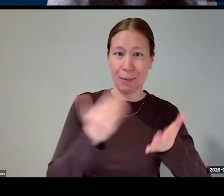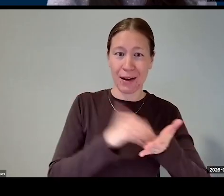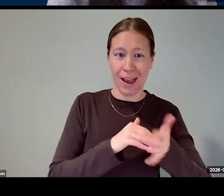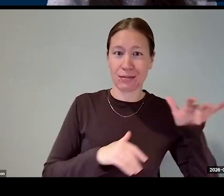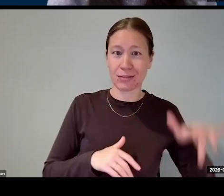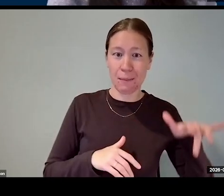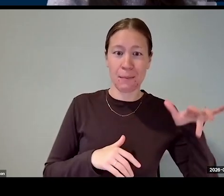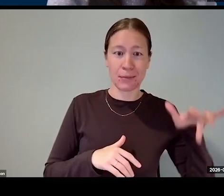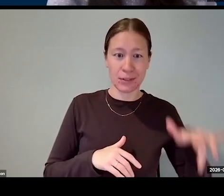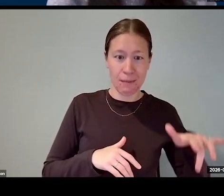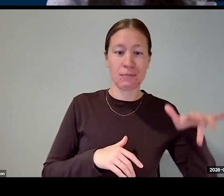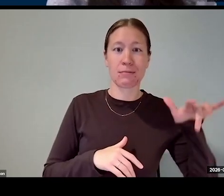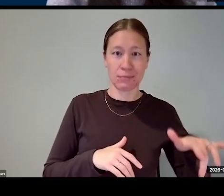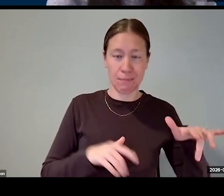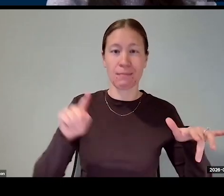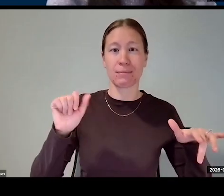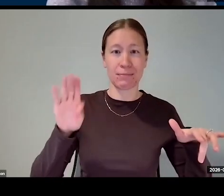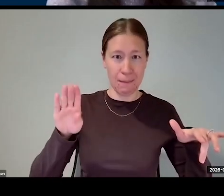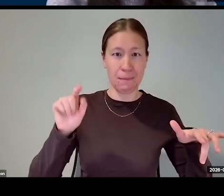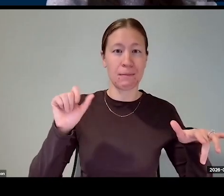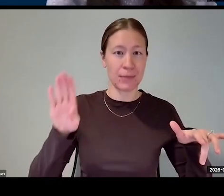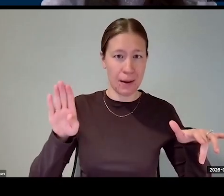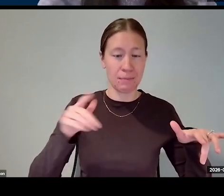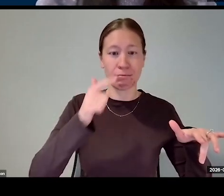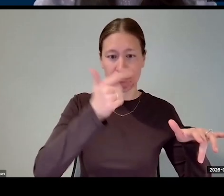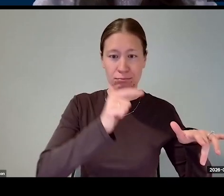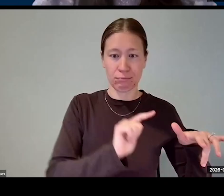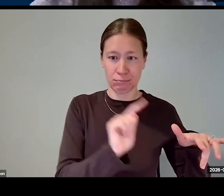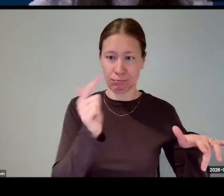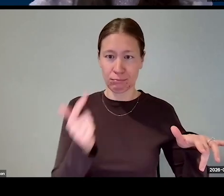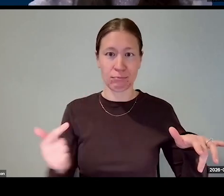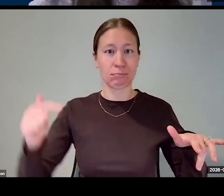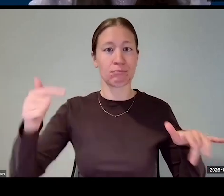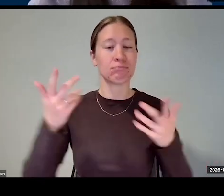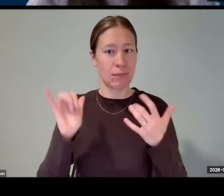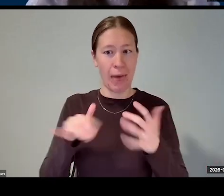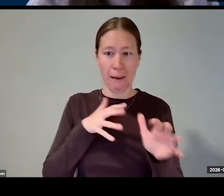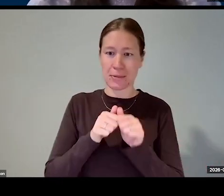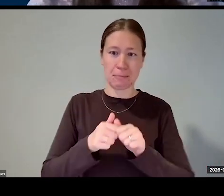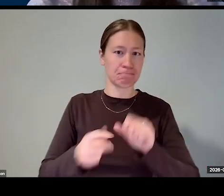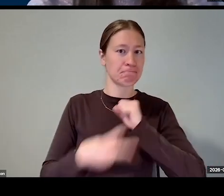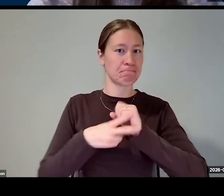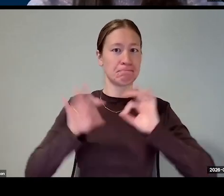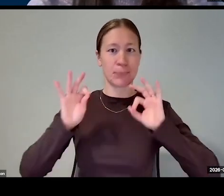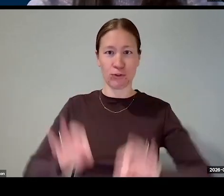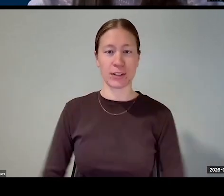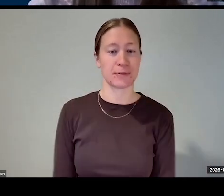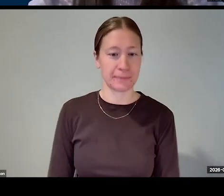And I'm tabbing through and it looks like the order is updated. So that's perfect, so this is just one instance